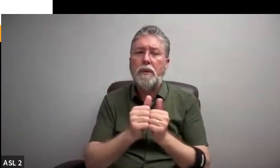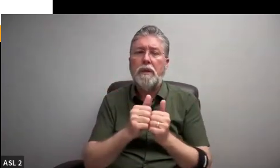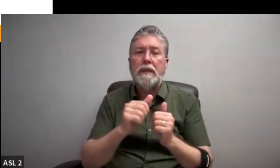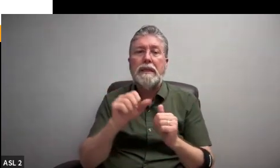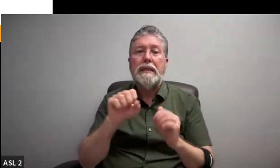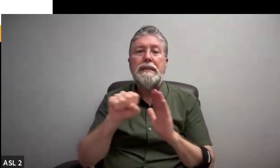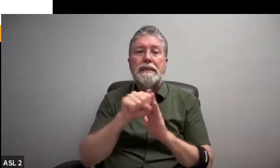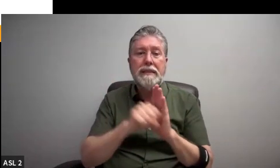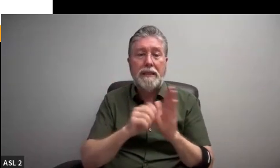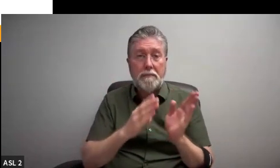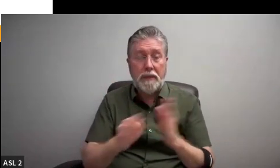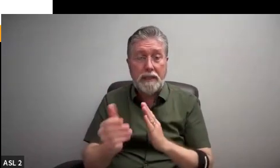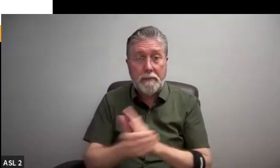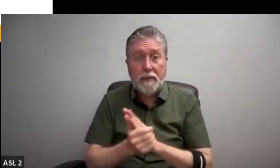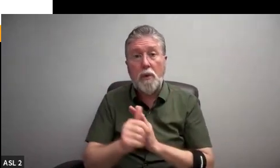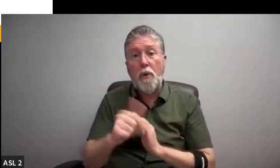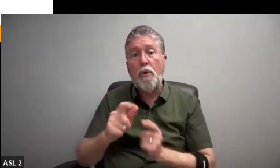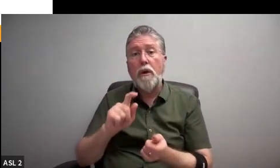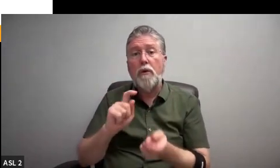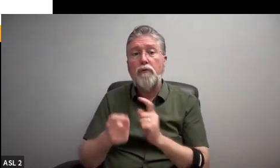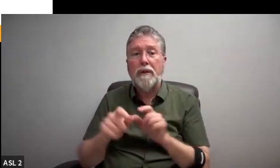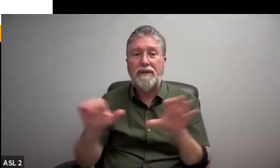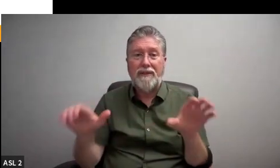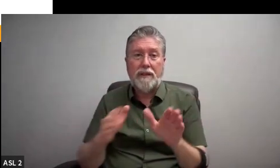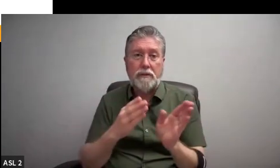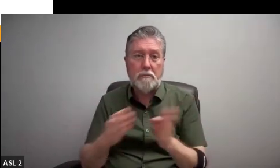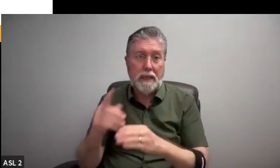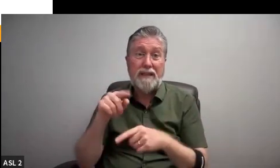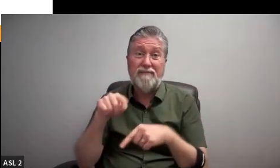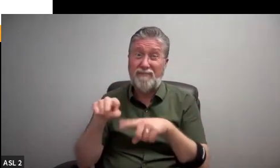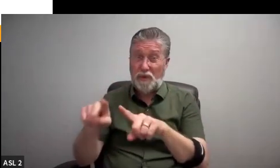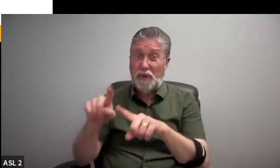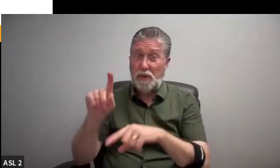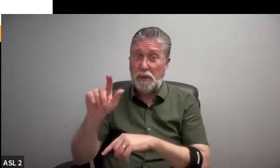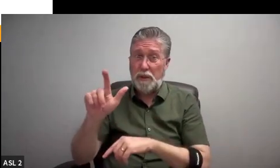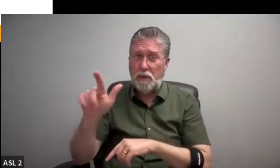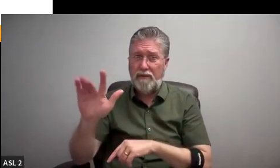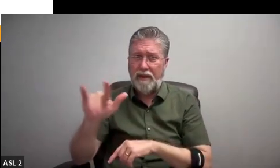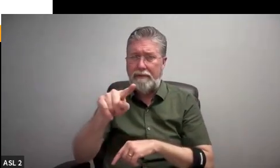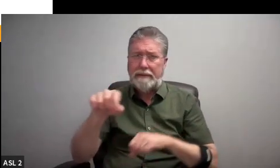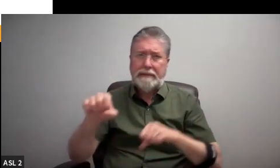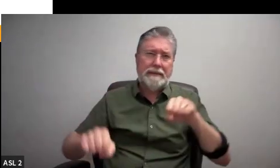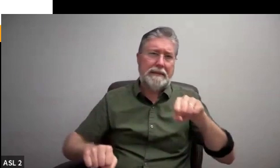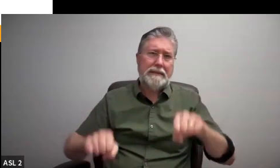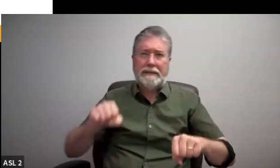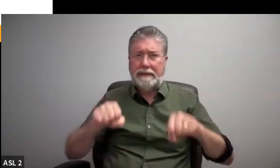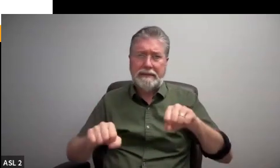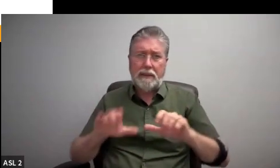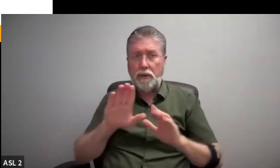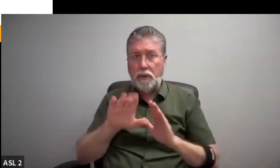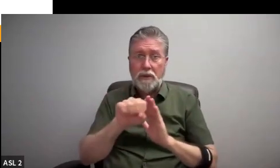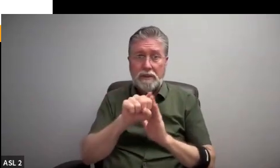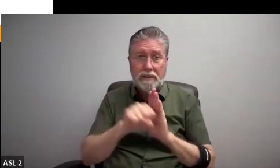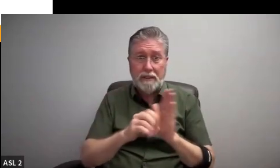action plan in 2025. If you are unsure if your state plan amendment will require public input